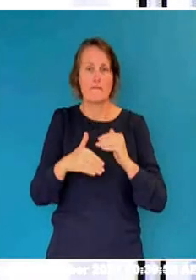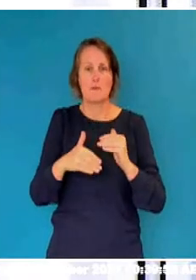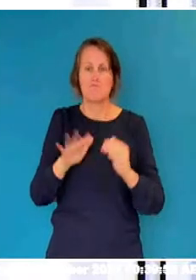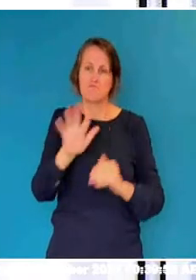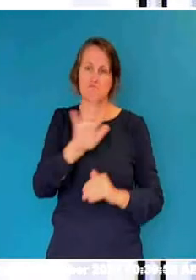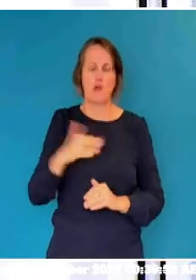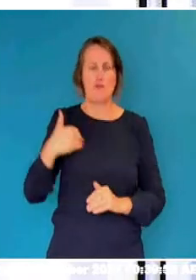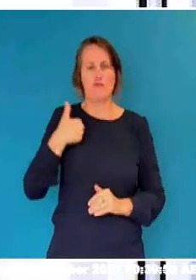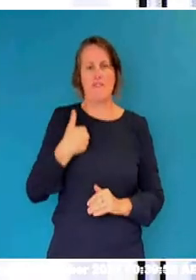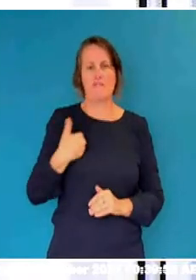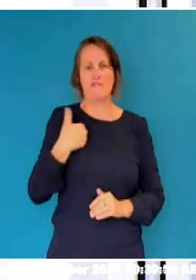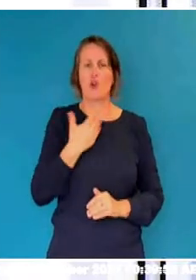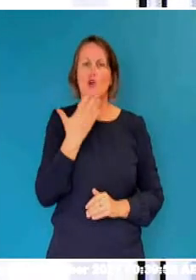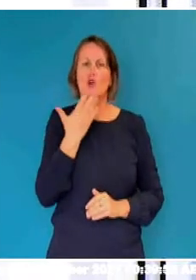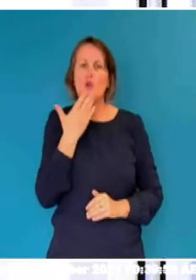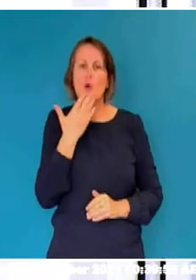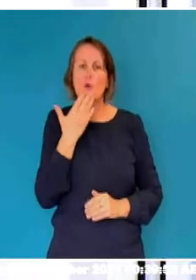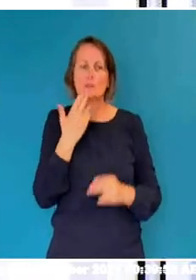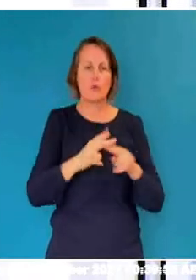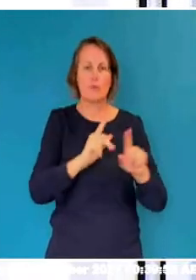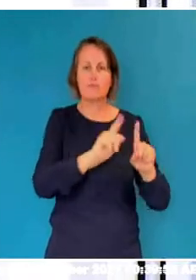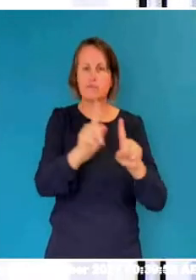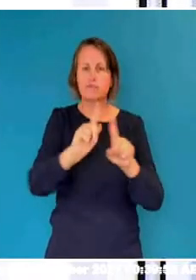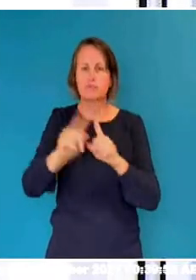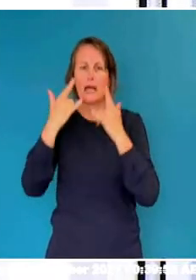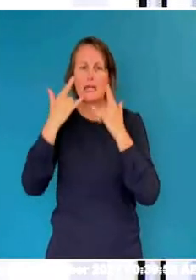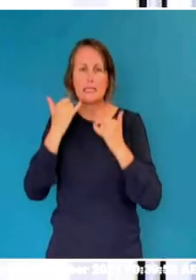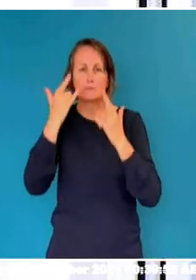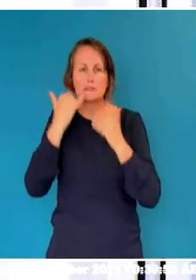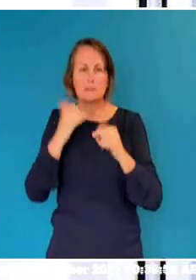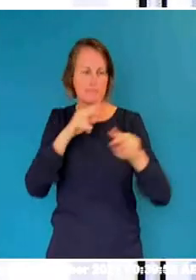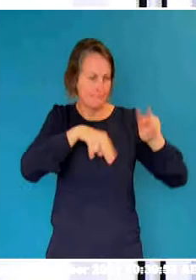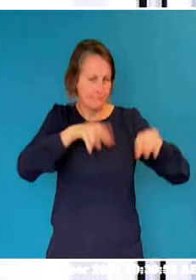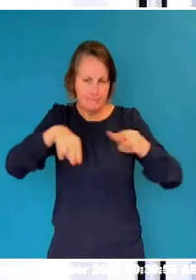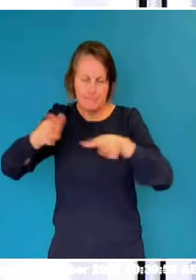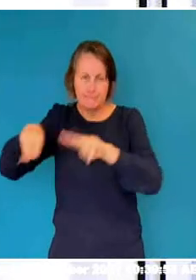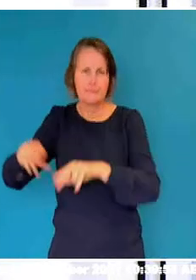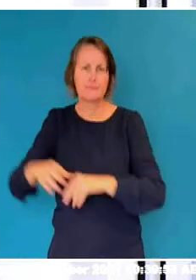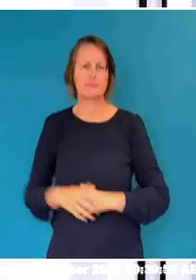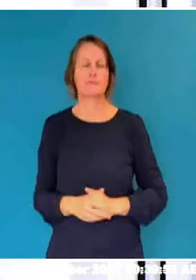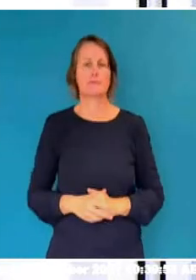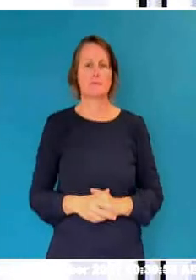of different assessments that are carried out by NAB. Yes, that's correct.